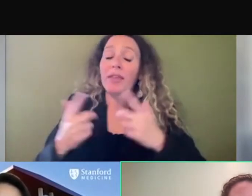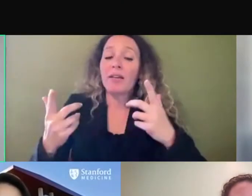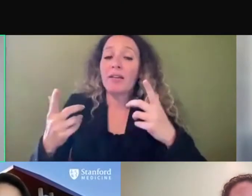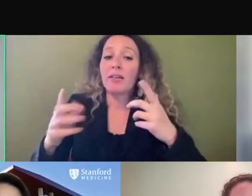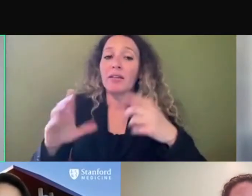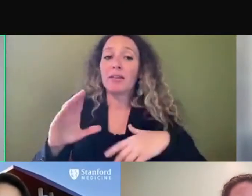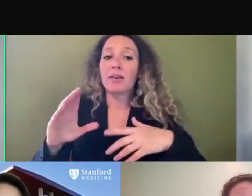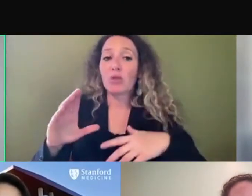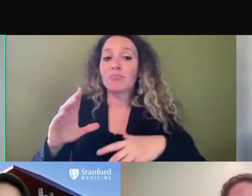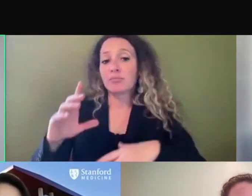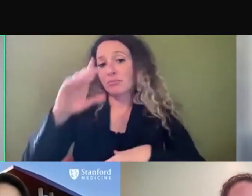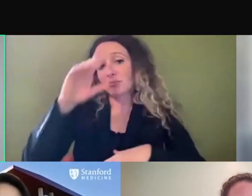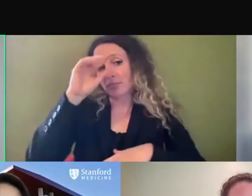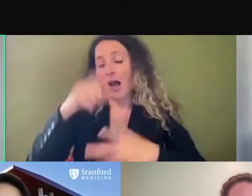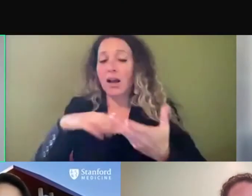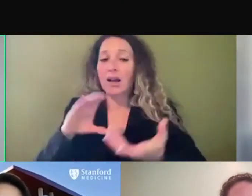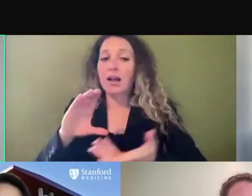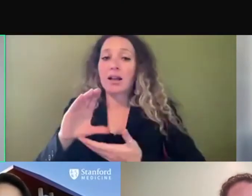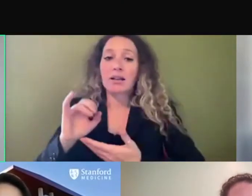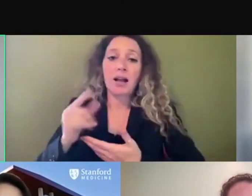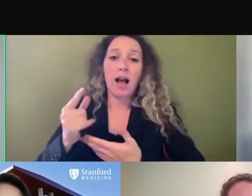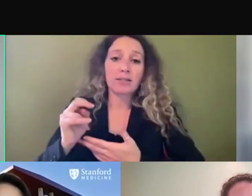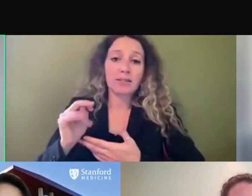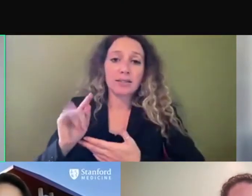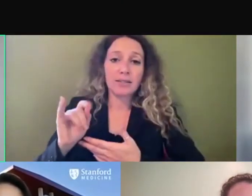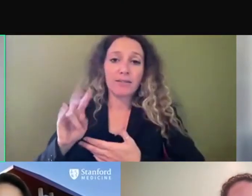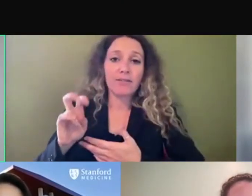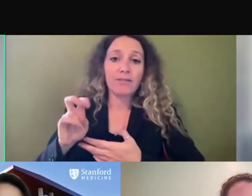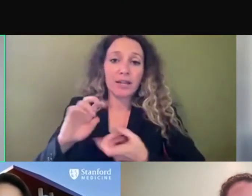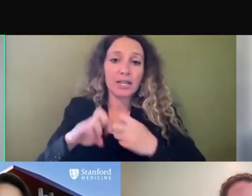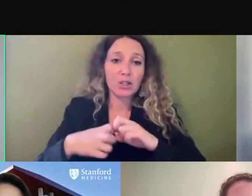Sowmya Iyer: Very true, I think a lot of these suggestions and practical solutions that we had,